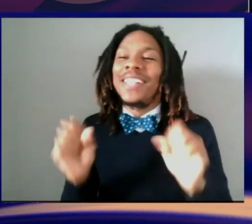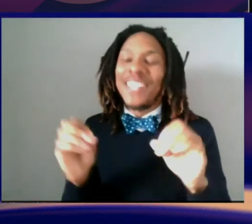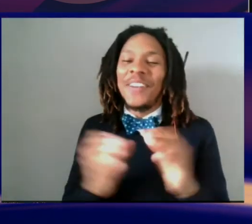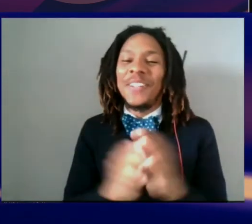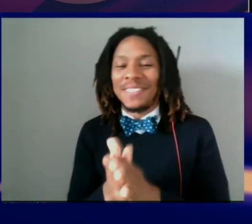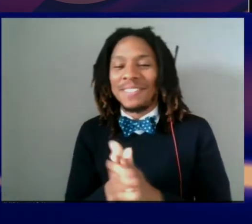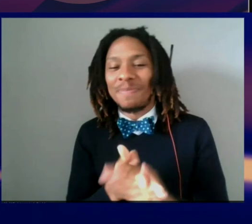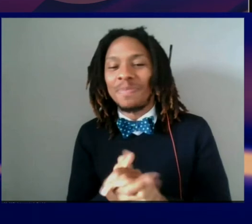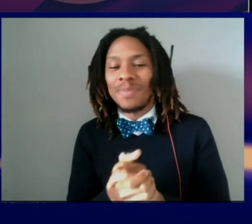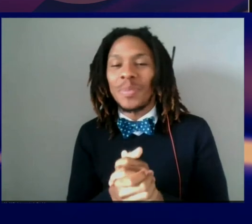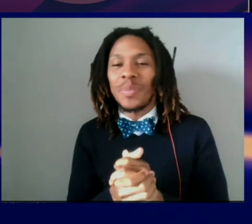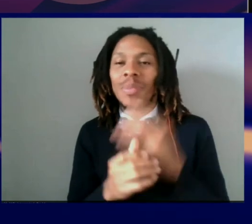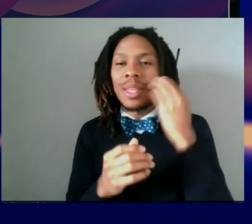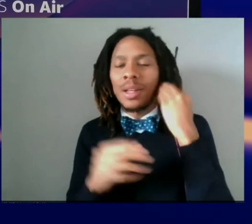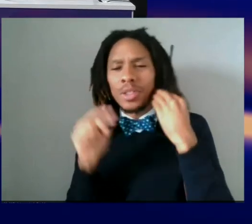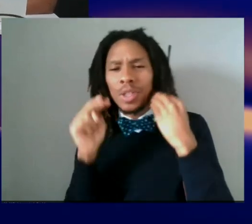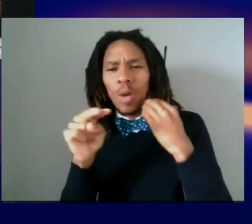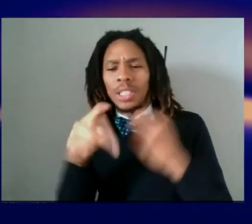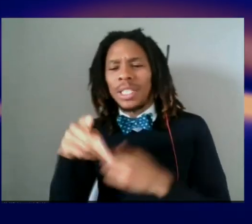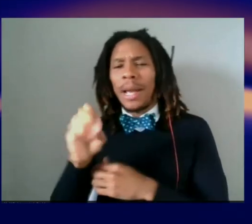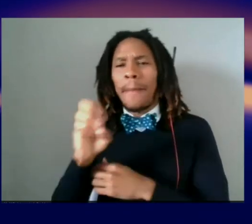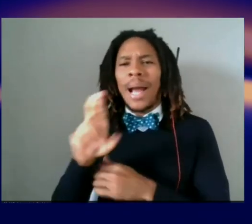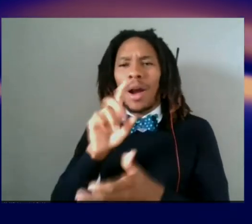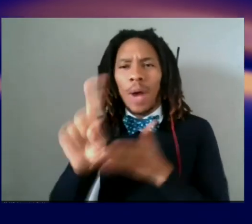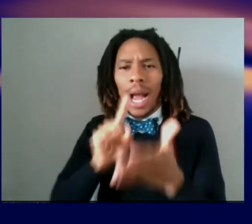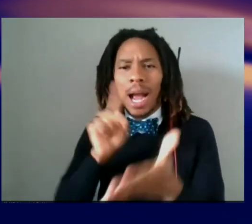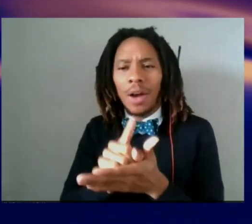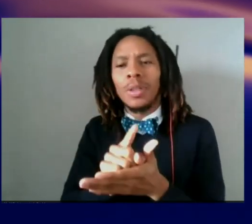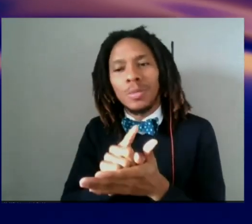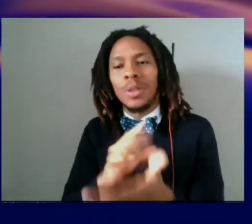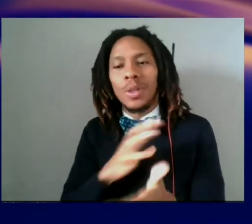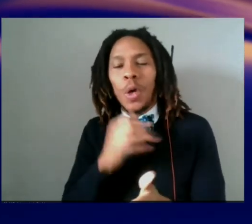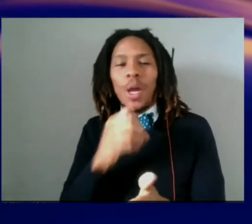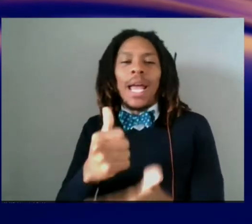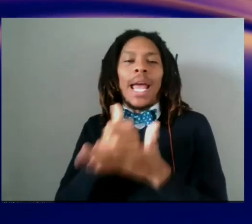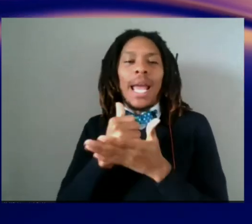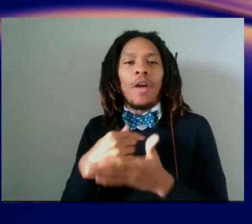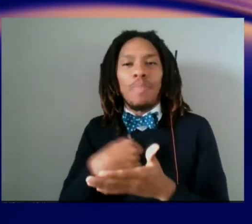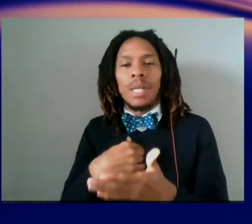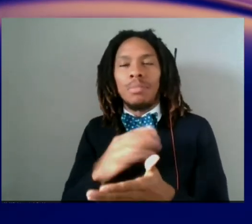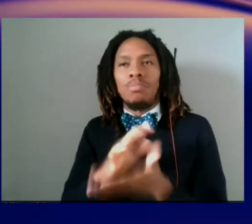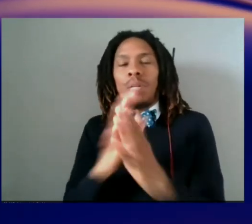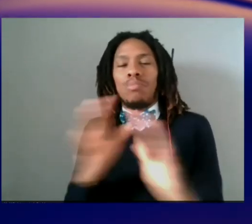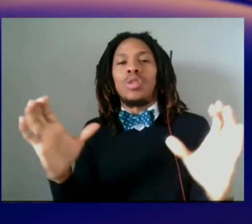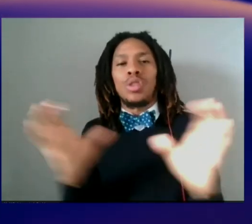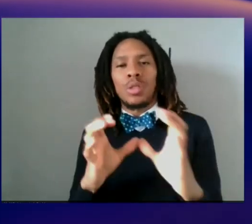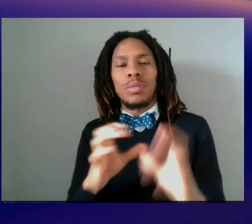watching Power Hour is going to ultimately help me get certified? Yes. But what else should I be doing?